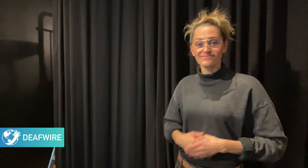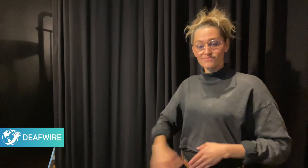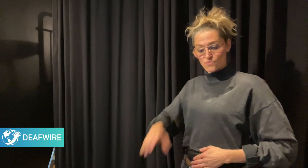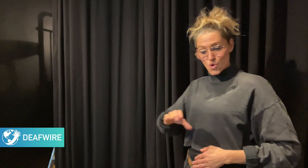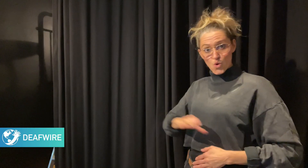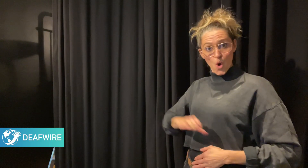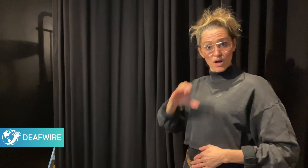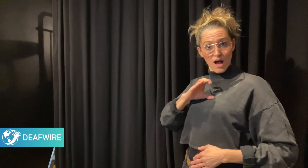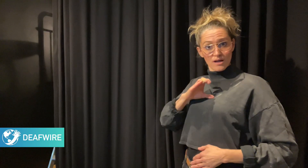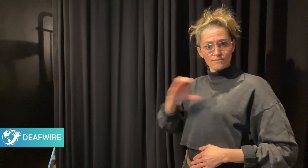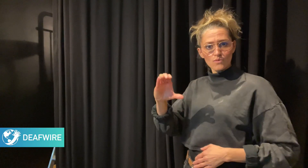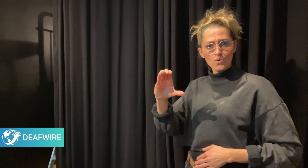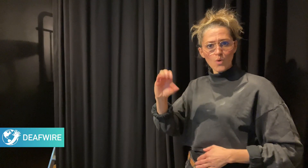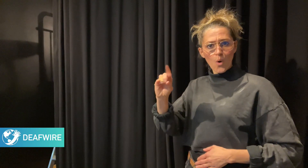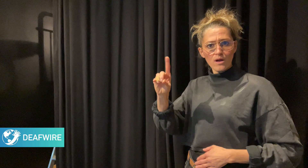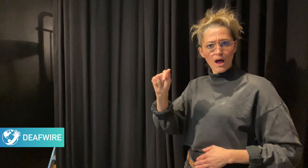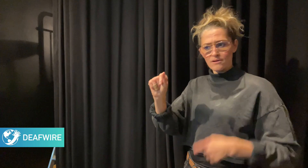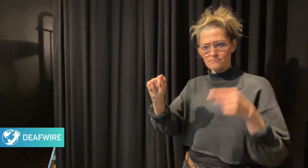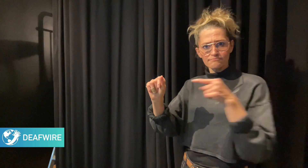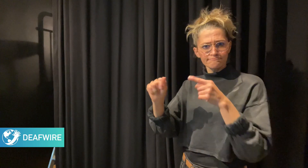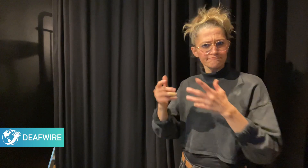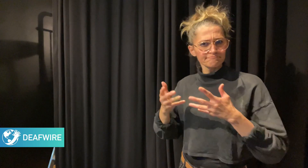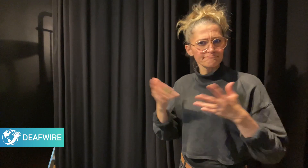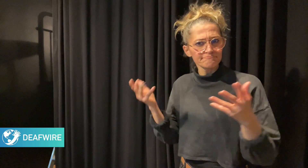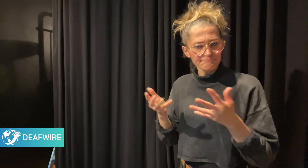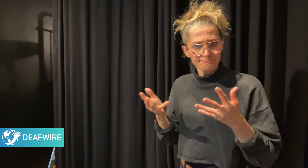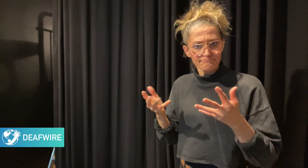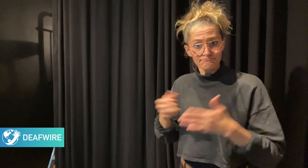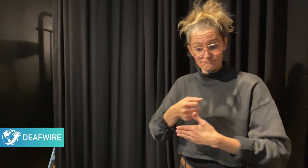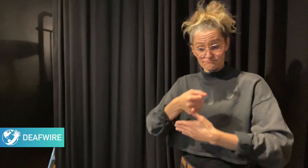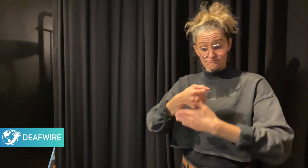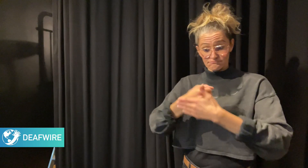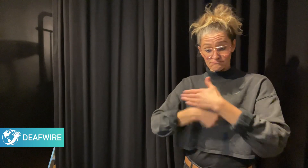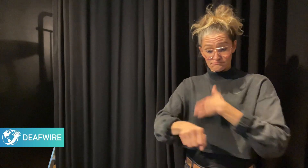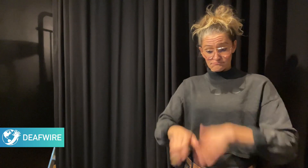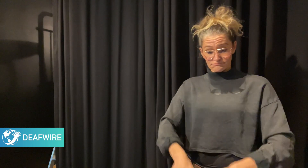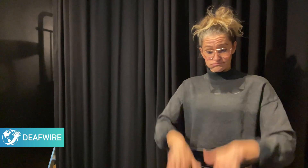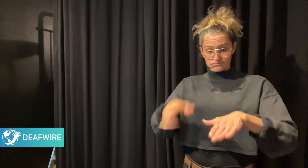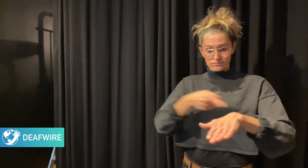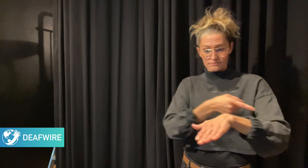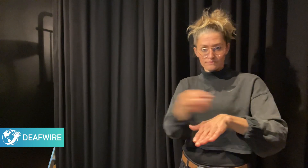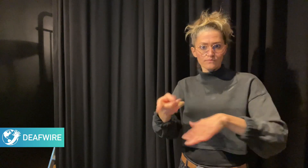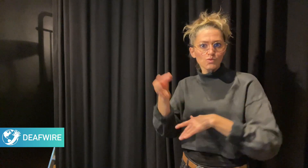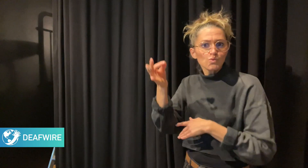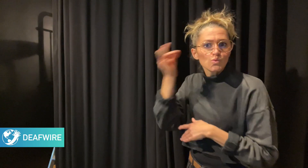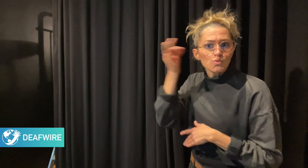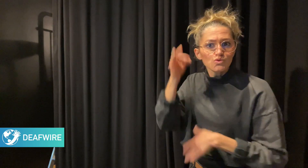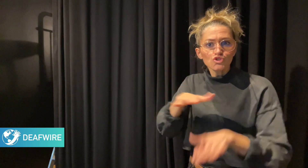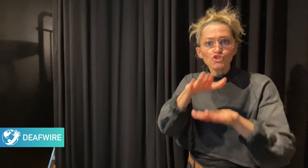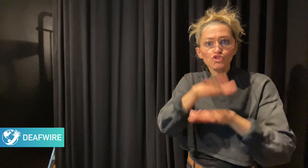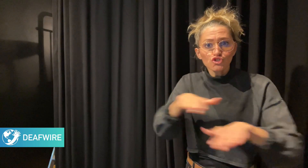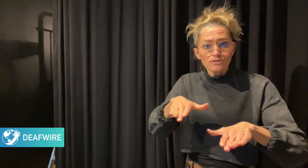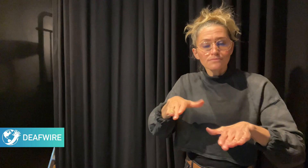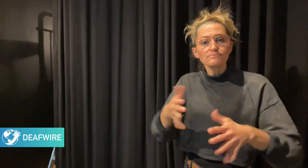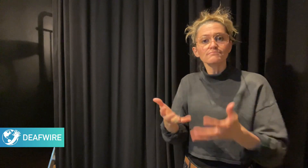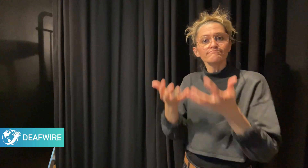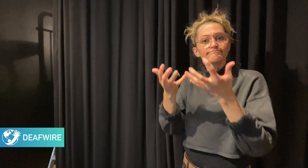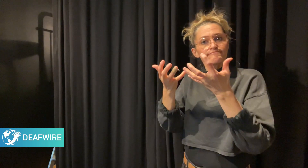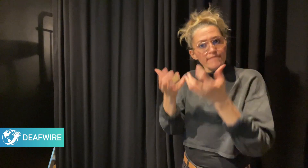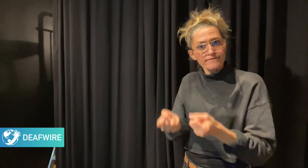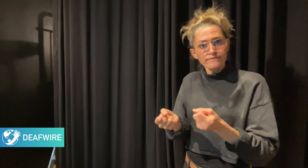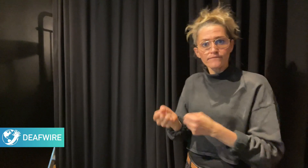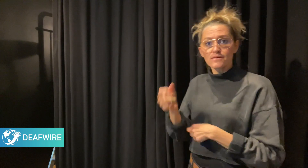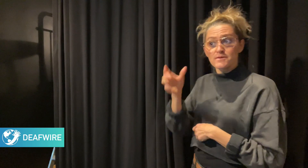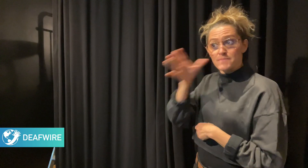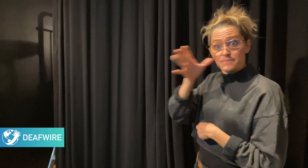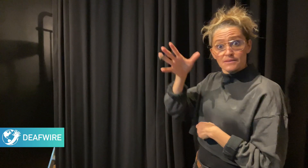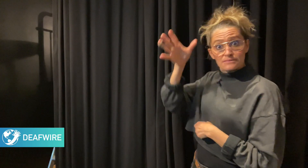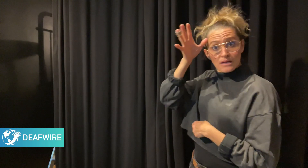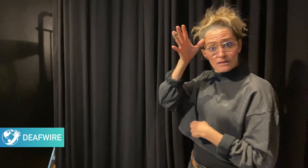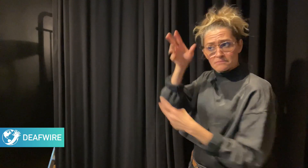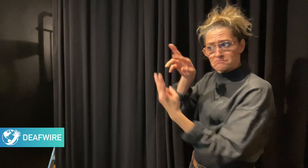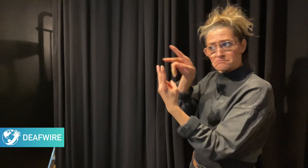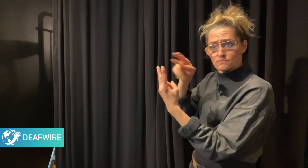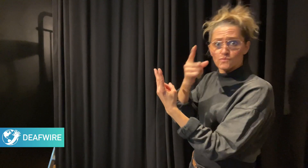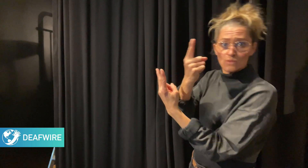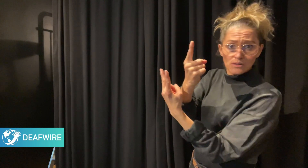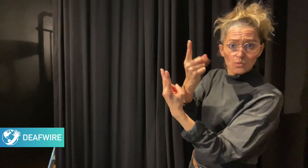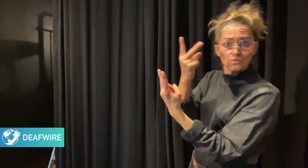CODAs are children who grew up with at least one Deaf parent.